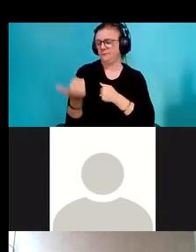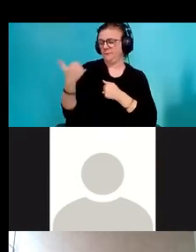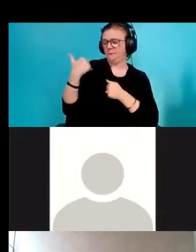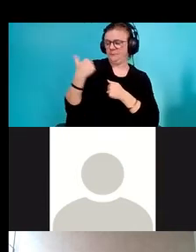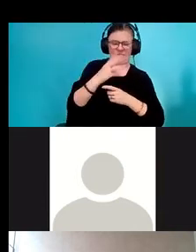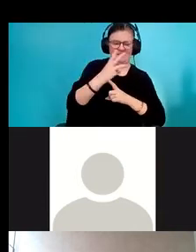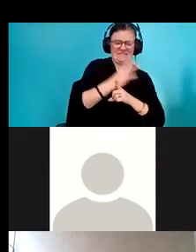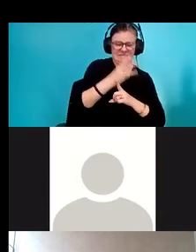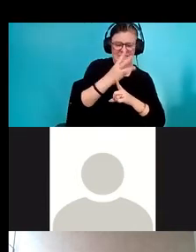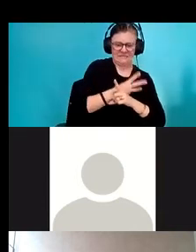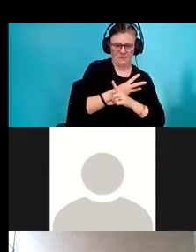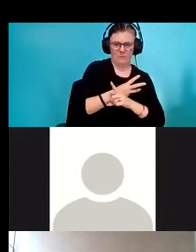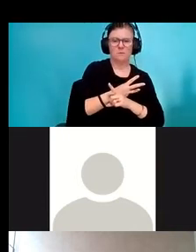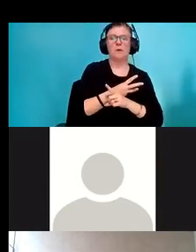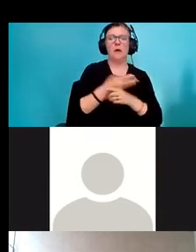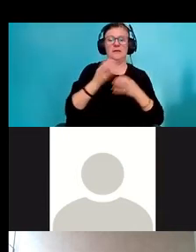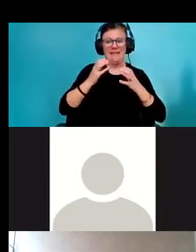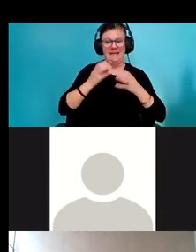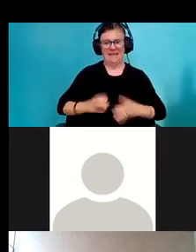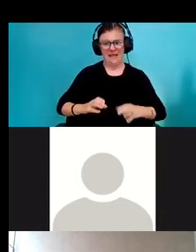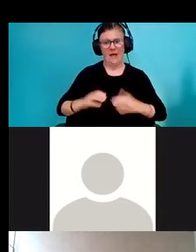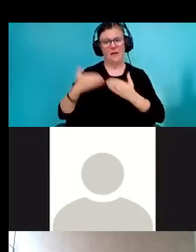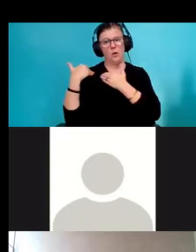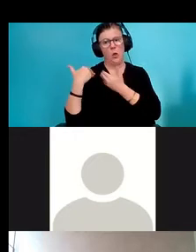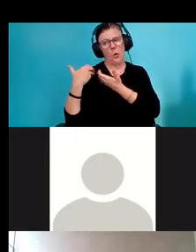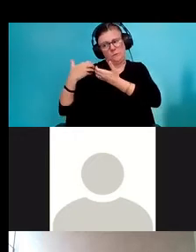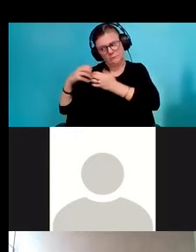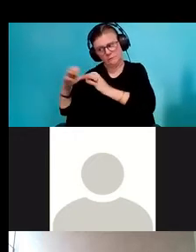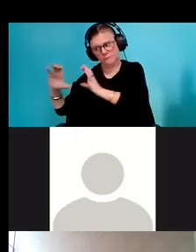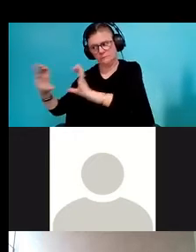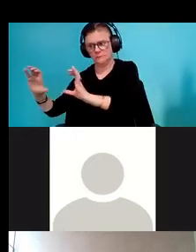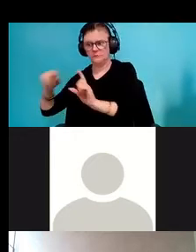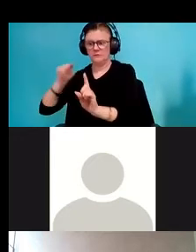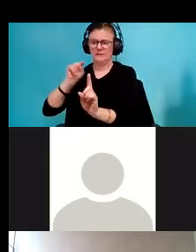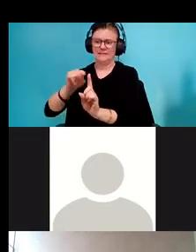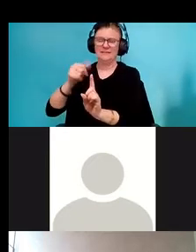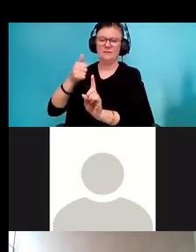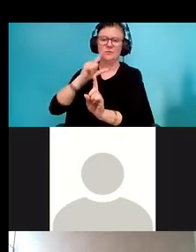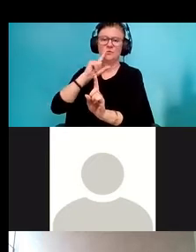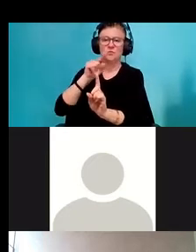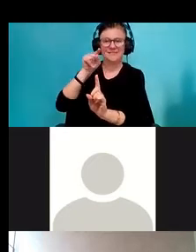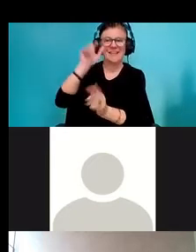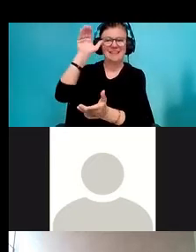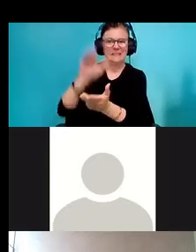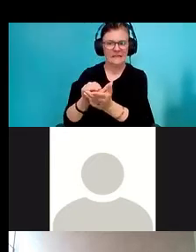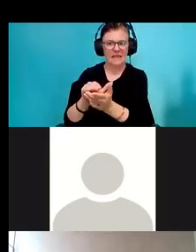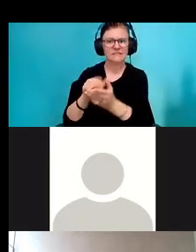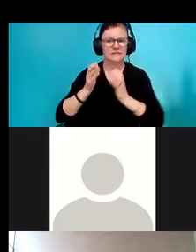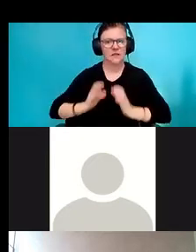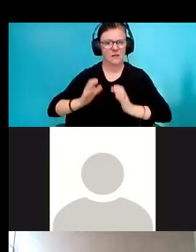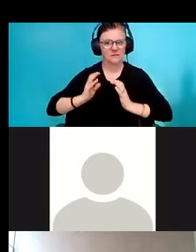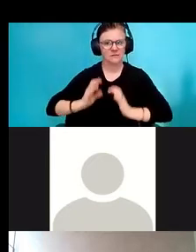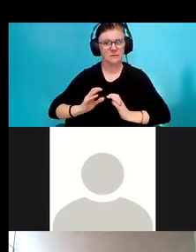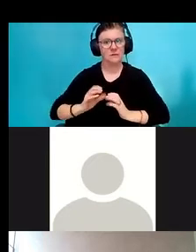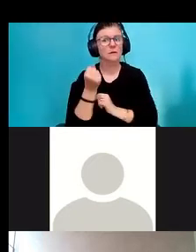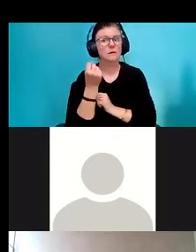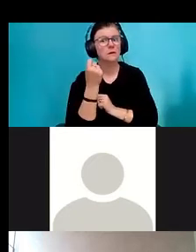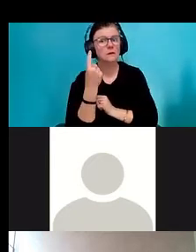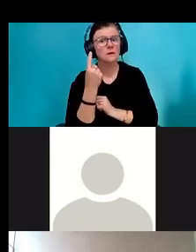shifted the client flow, which reduced the number of clients being routed to our advocate. However, the highest risk clients,